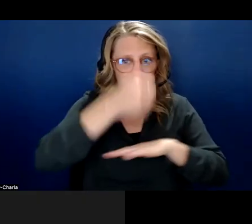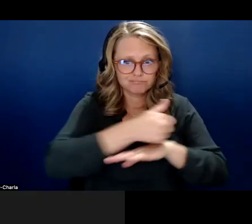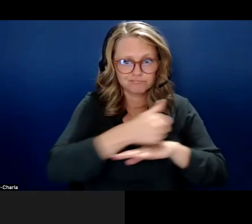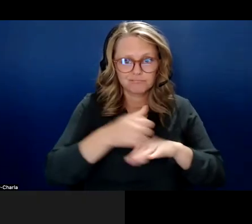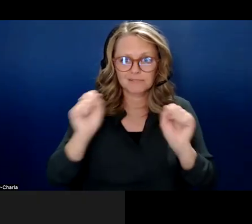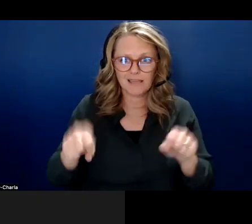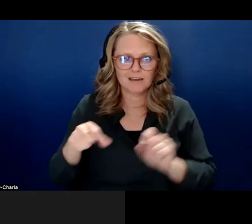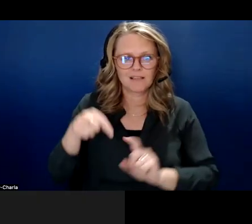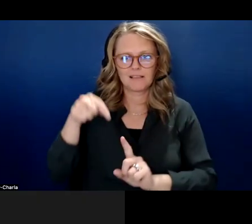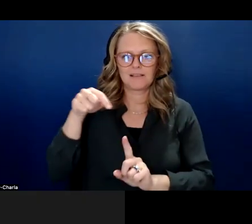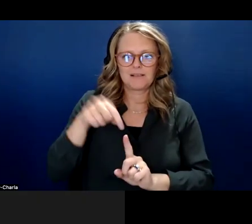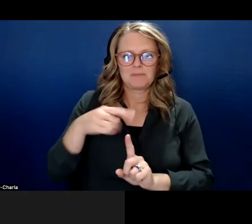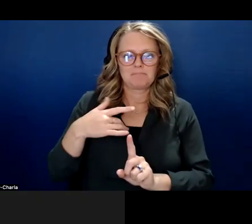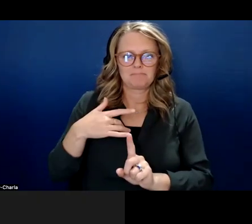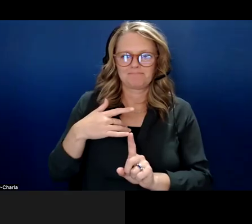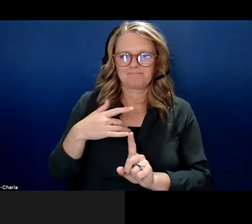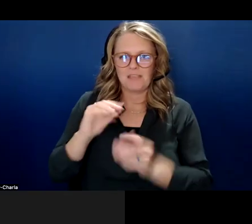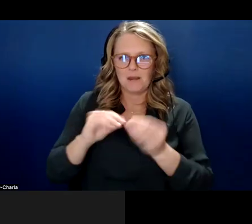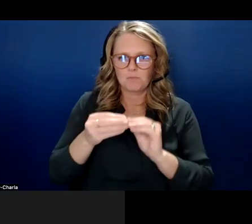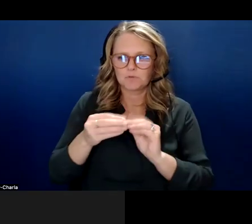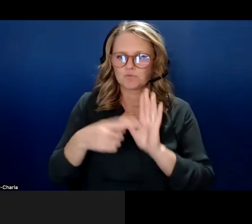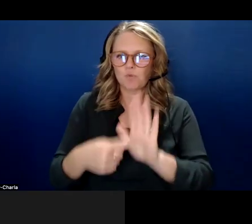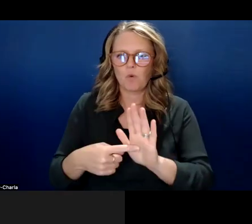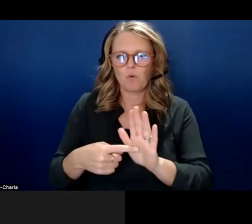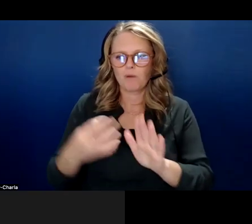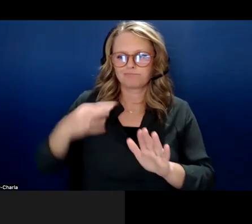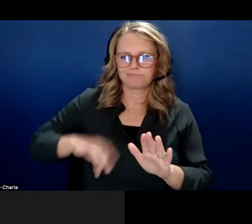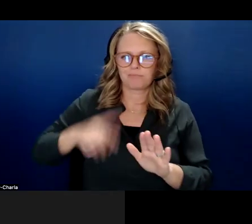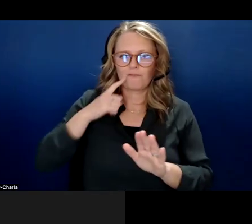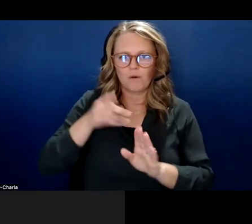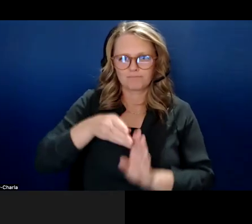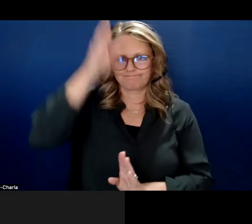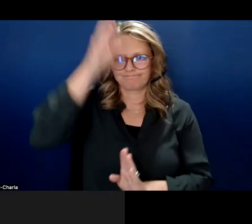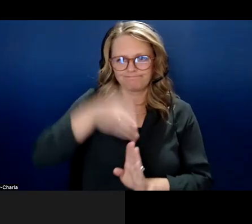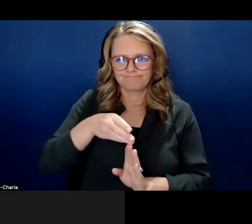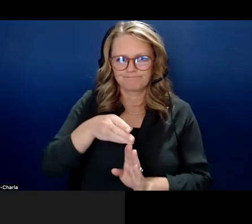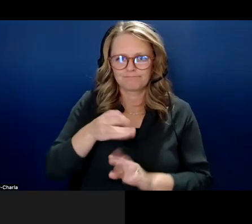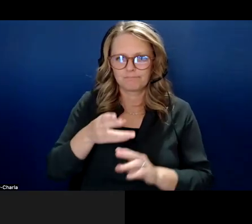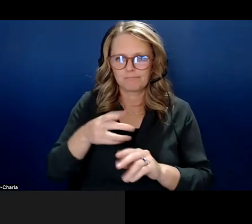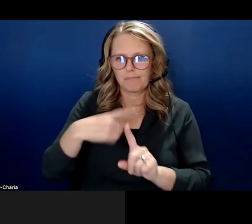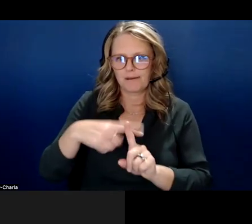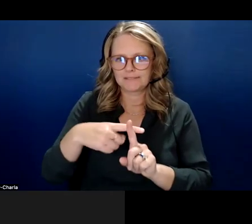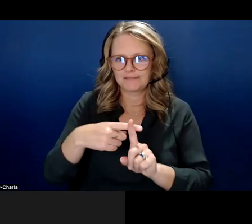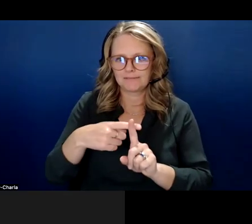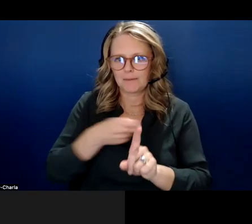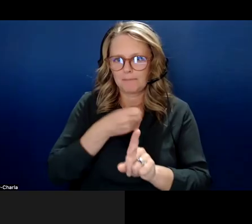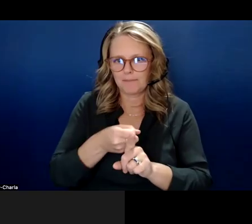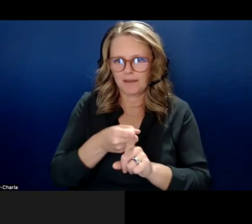and the immediate benefits of having those vehicles or impacts rather having those vehicles on the street.